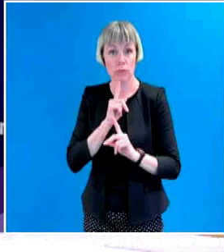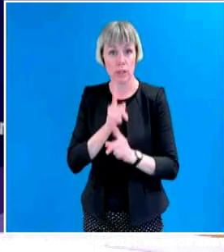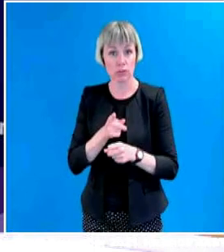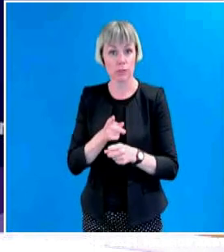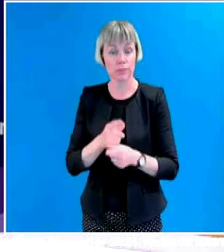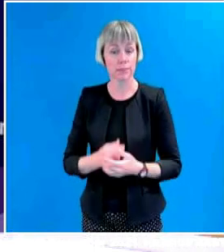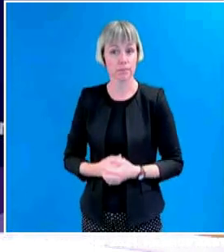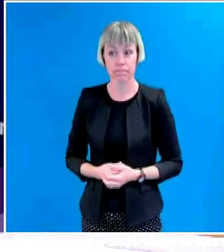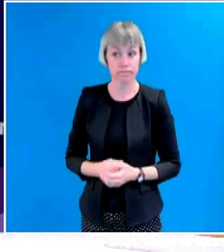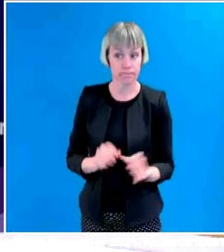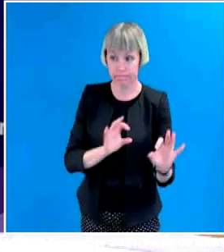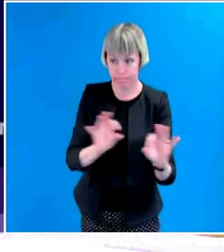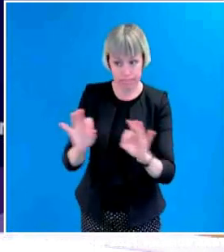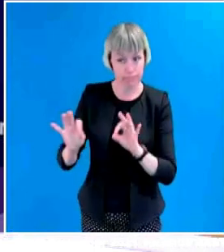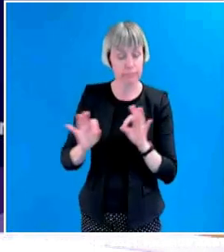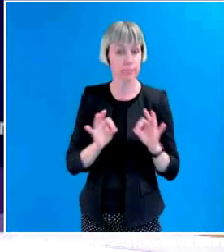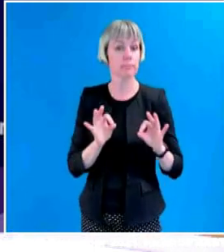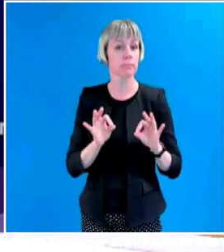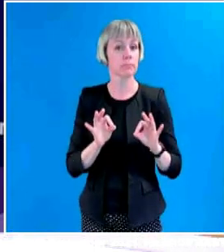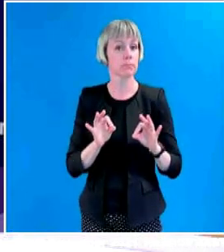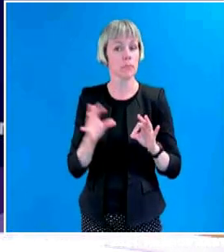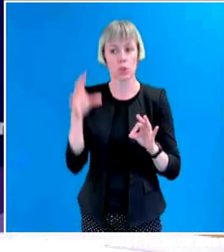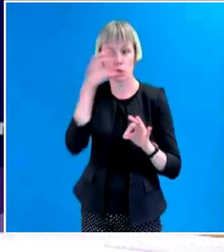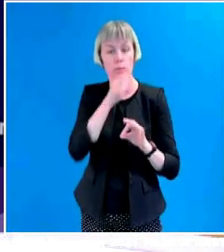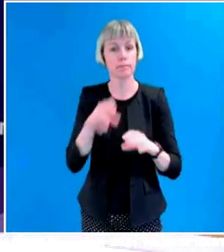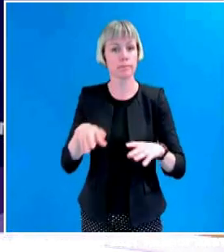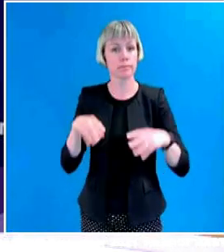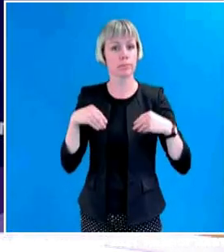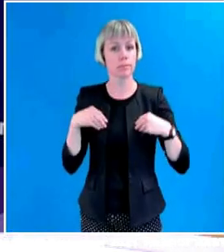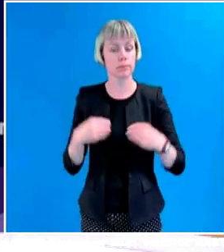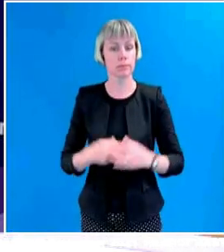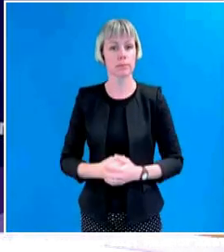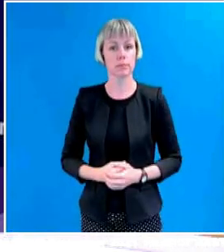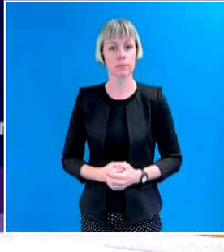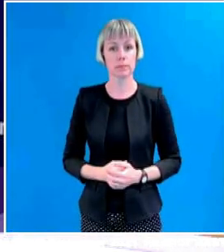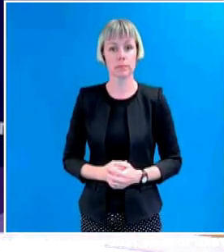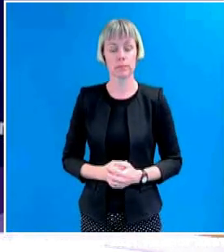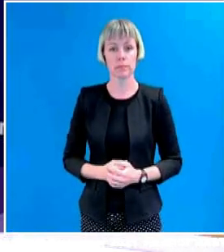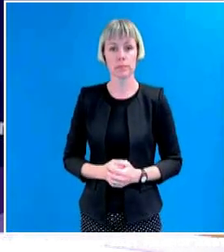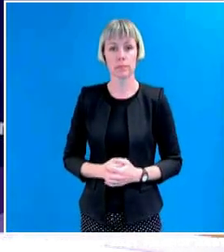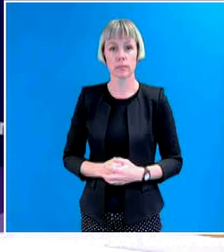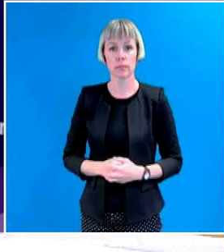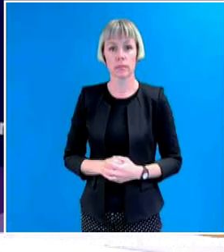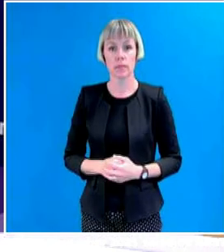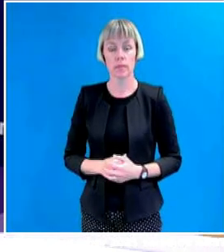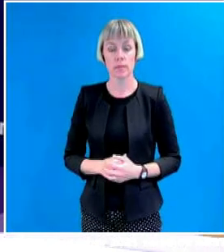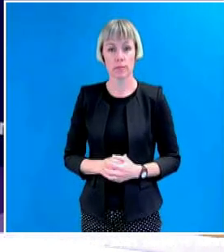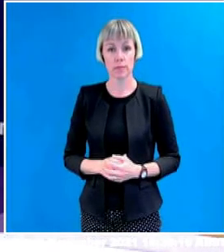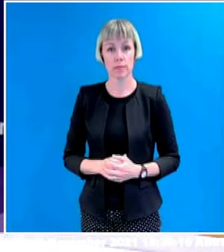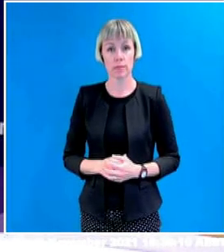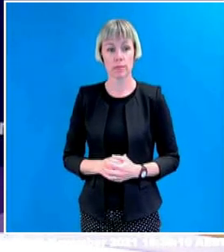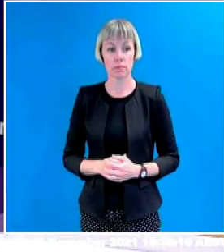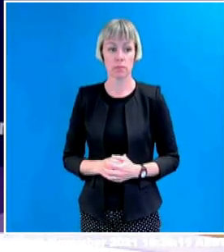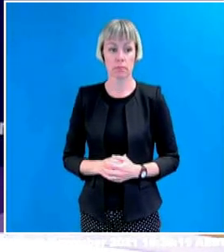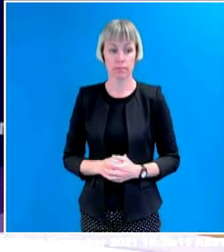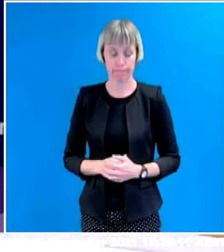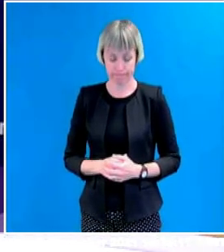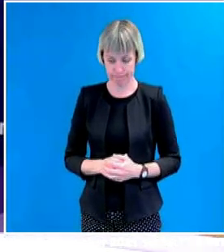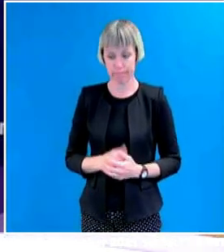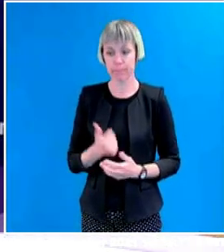If not, I shall regard them as having been made. I shall regard them as having been made.